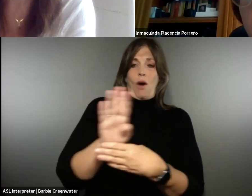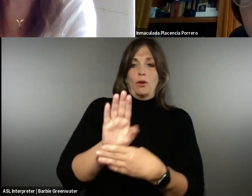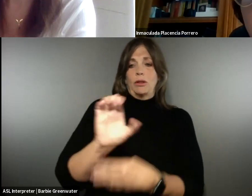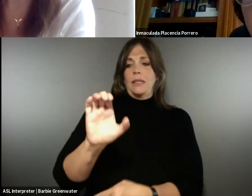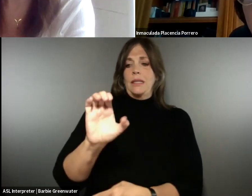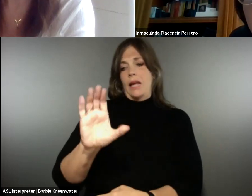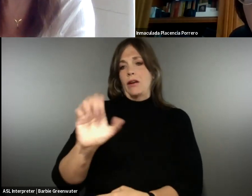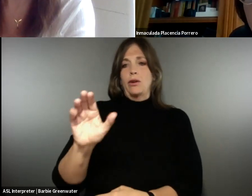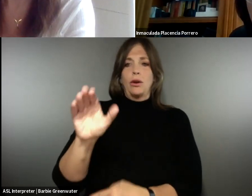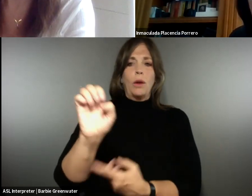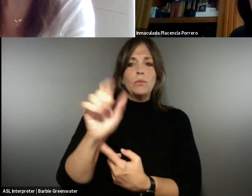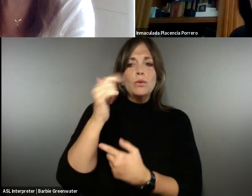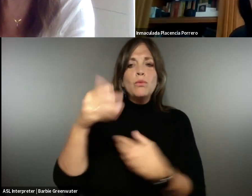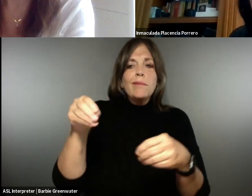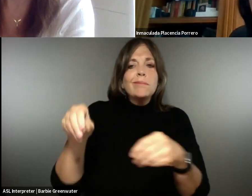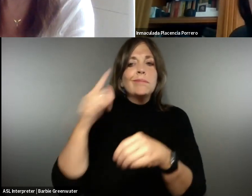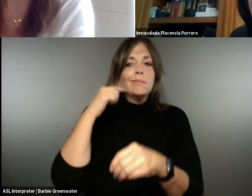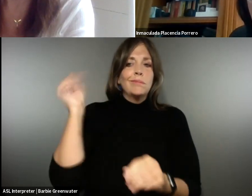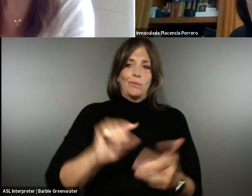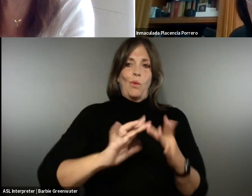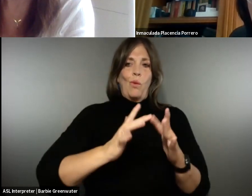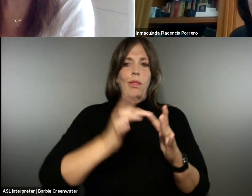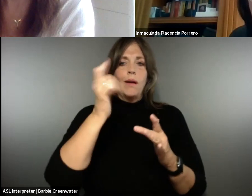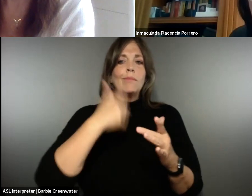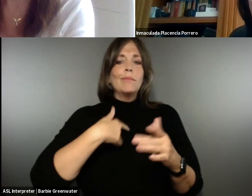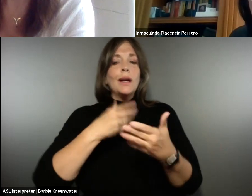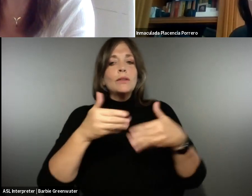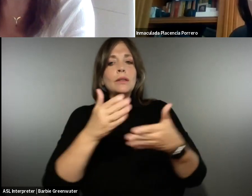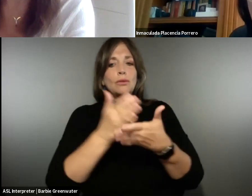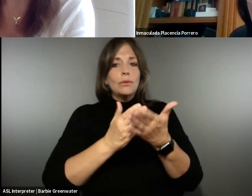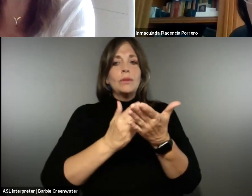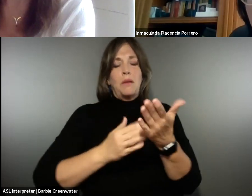online. And that is really very important